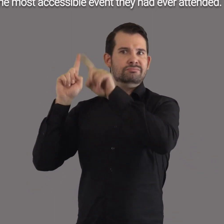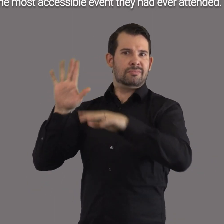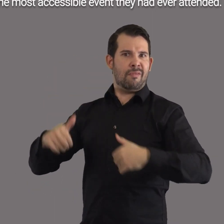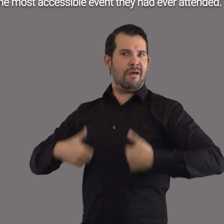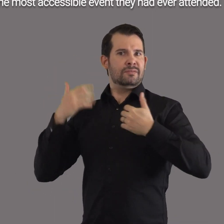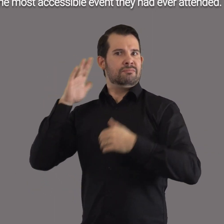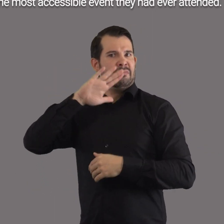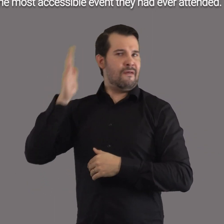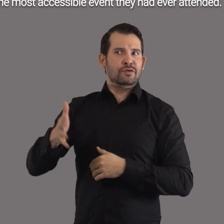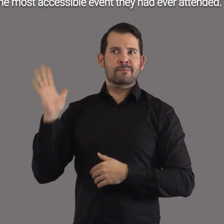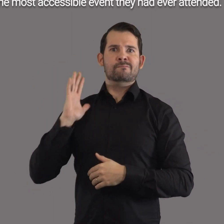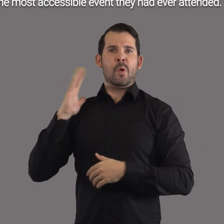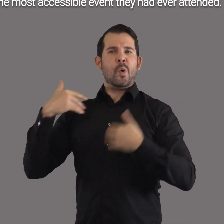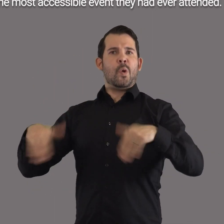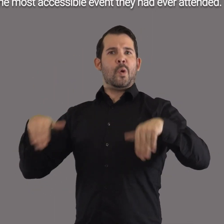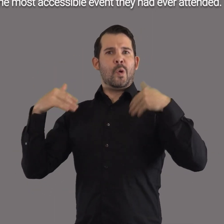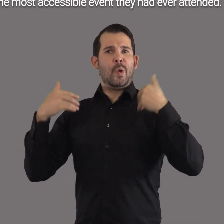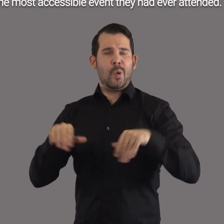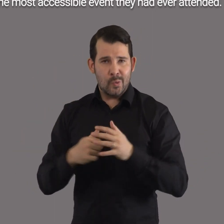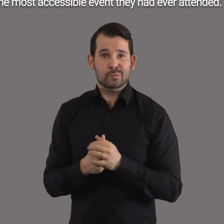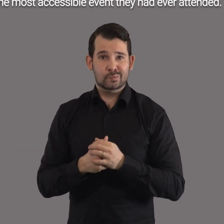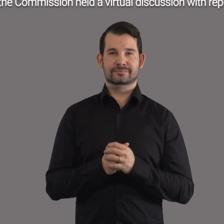the most accessible event they had ever attended.